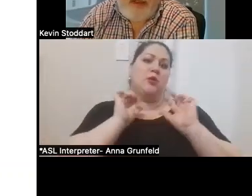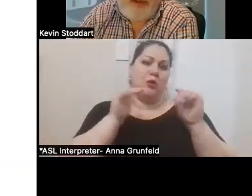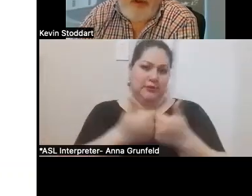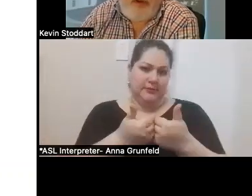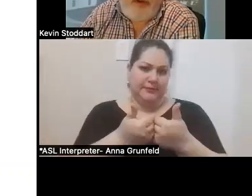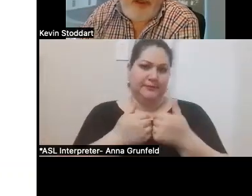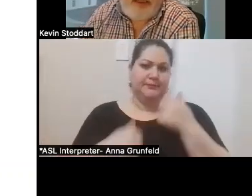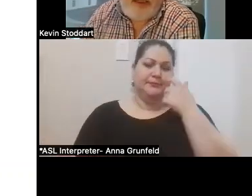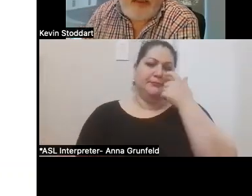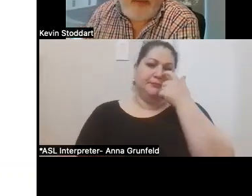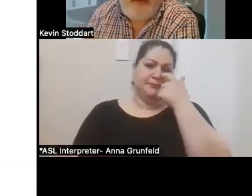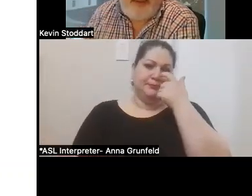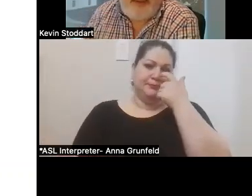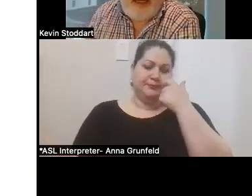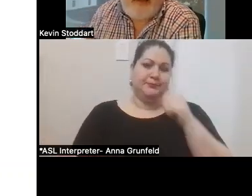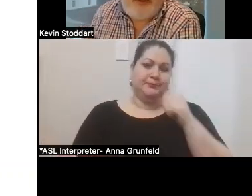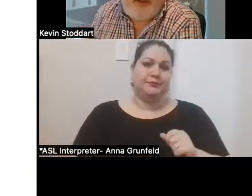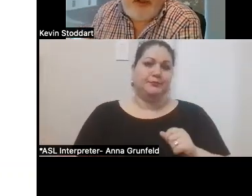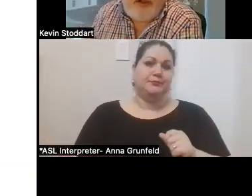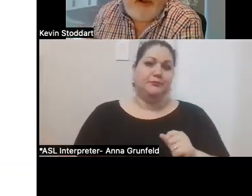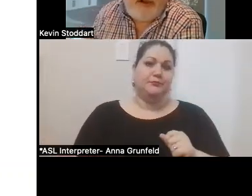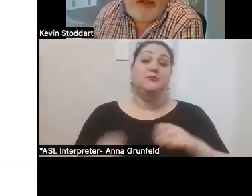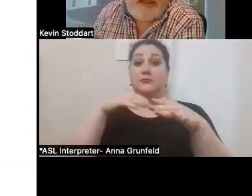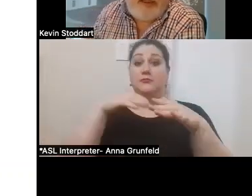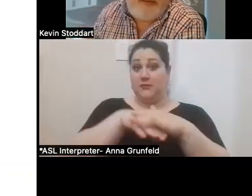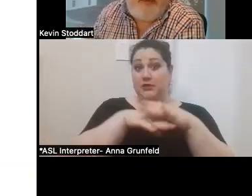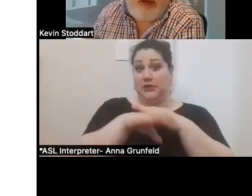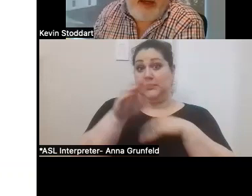So, the accessibility counsellor needs to provide